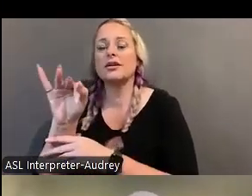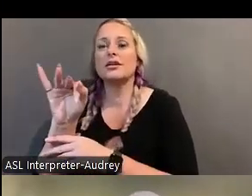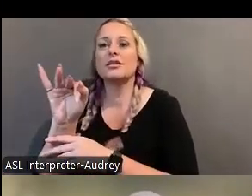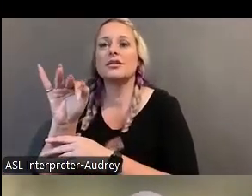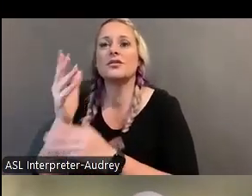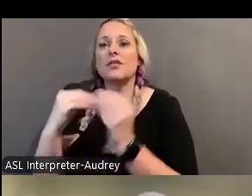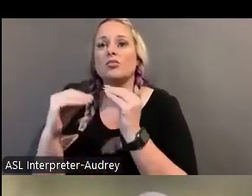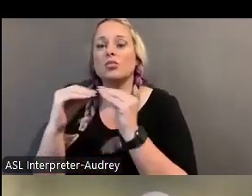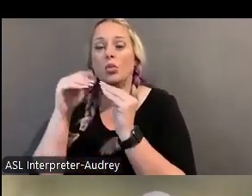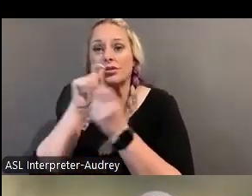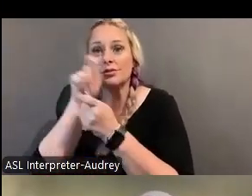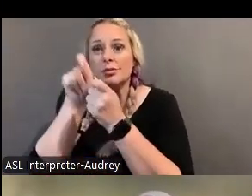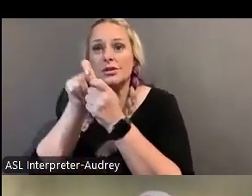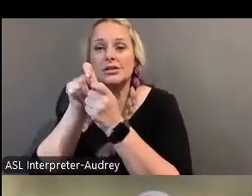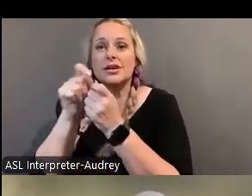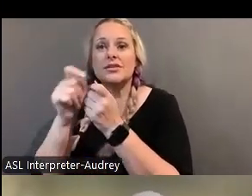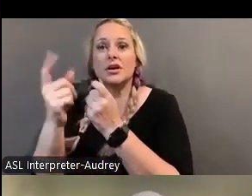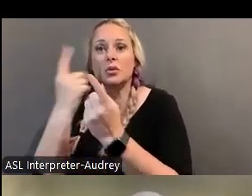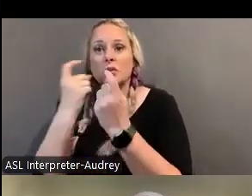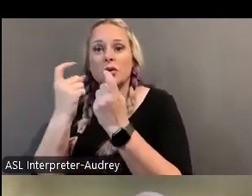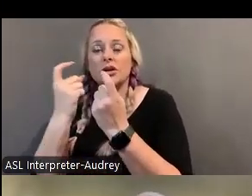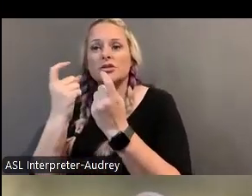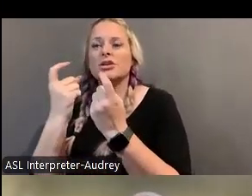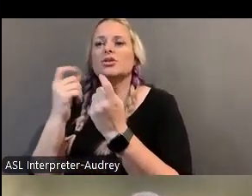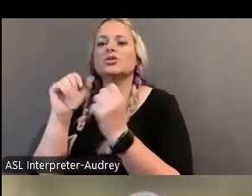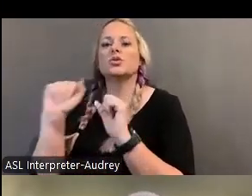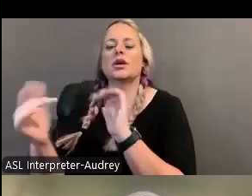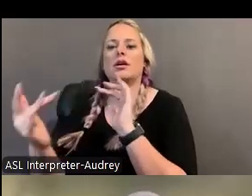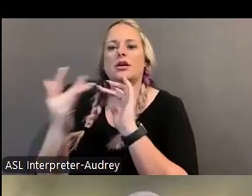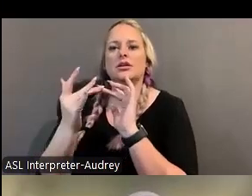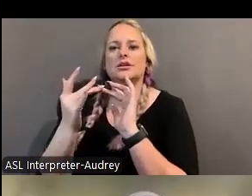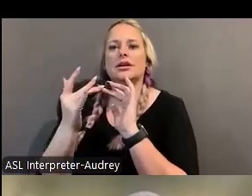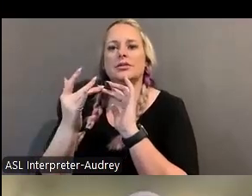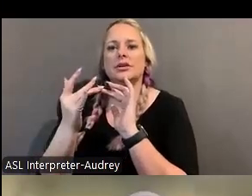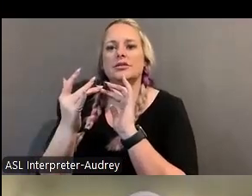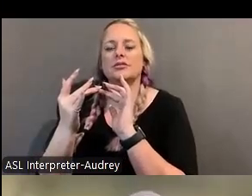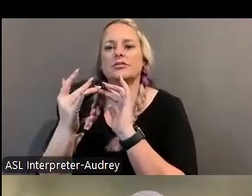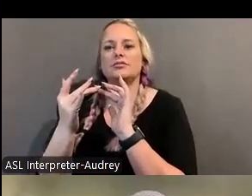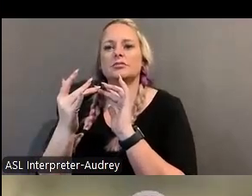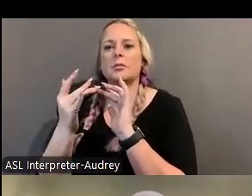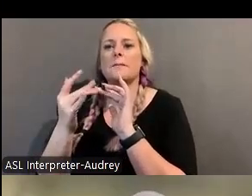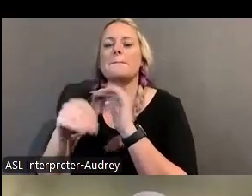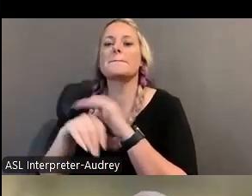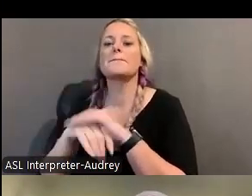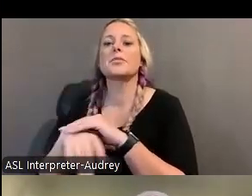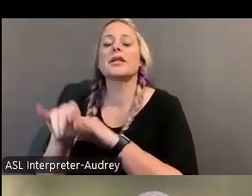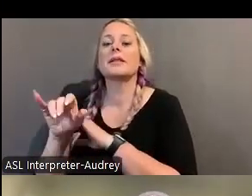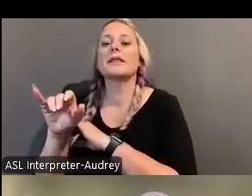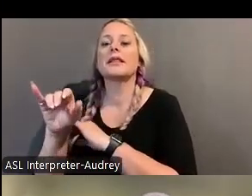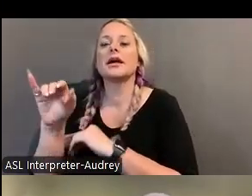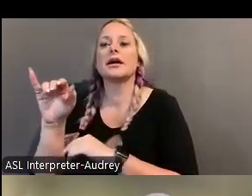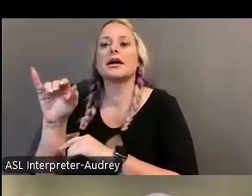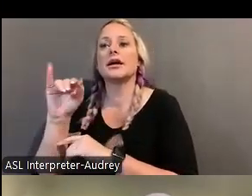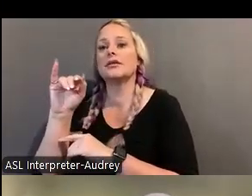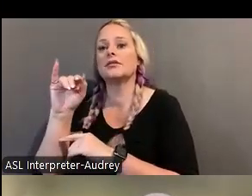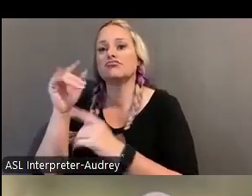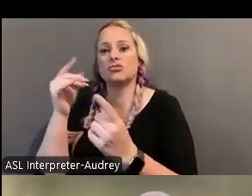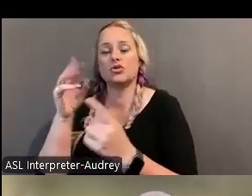you can reach me at that email. Also for the website, if you ever want to check it out, that it